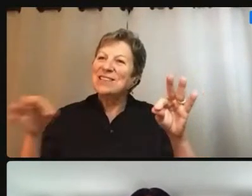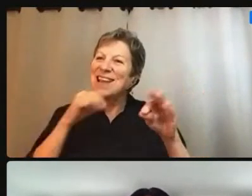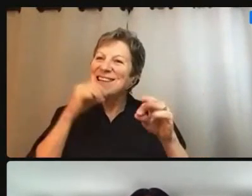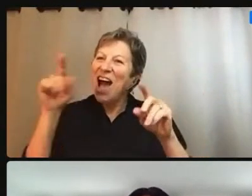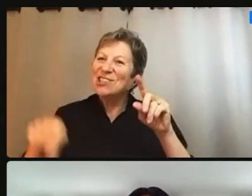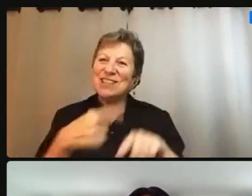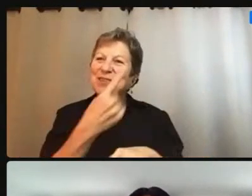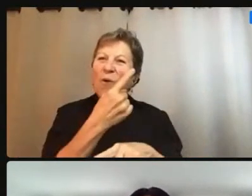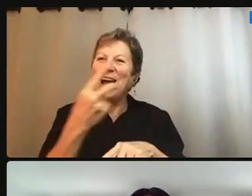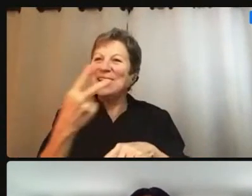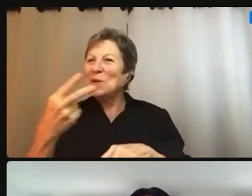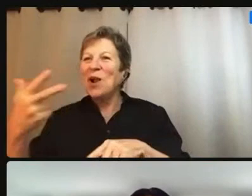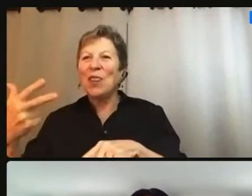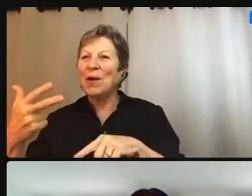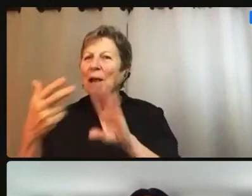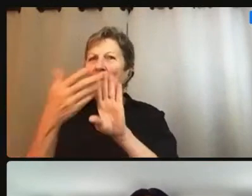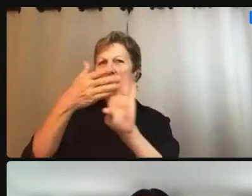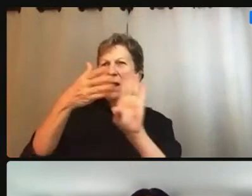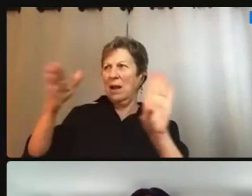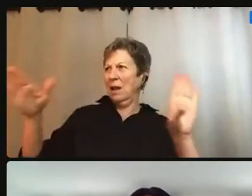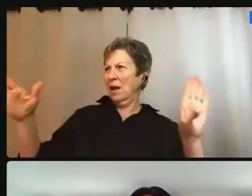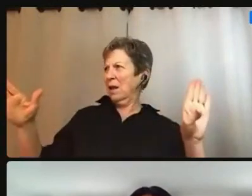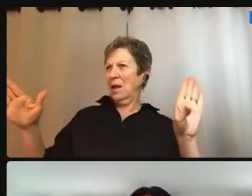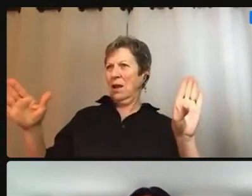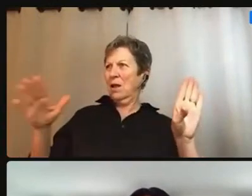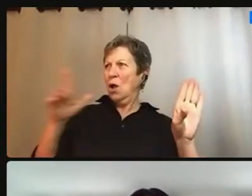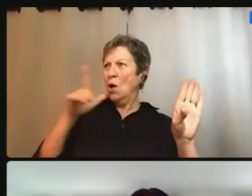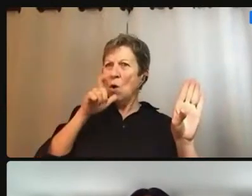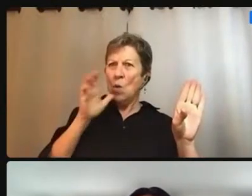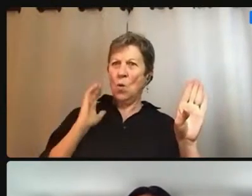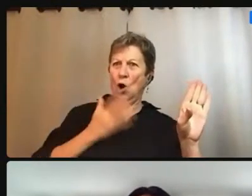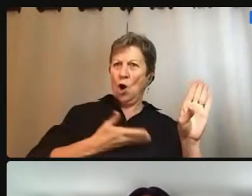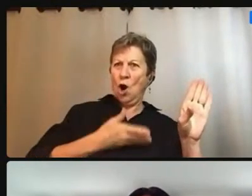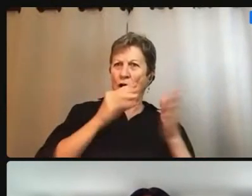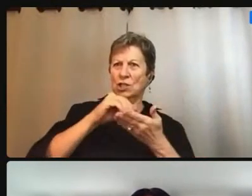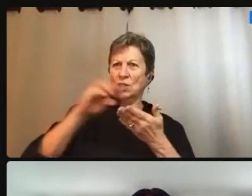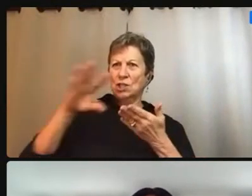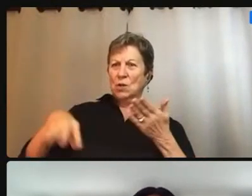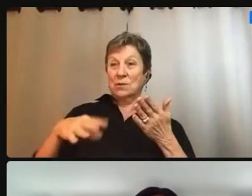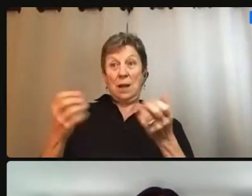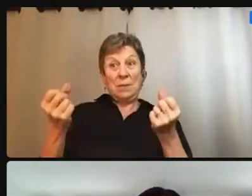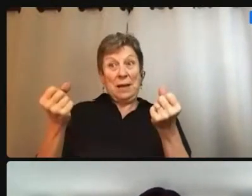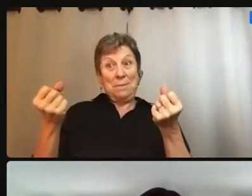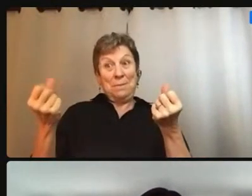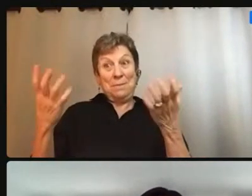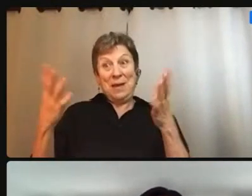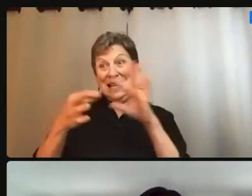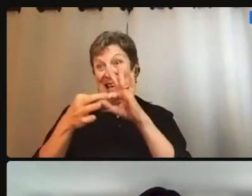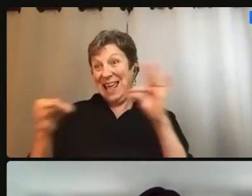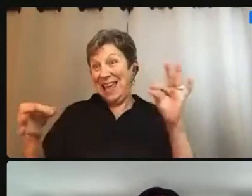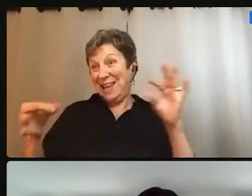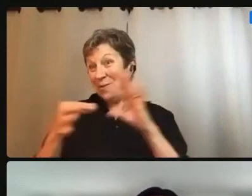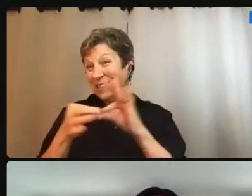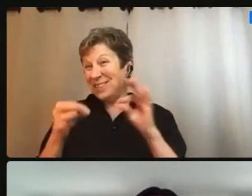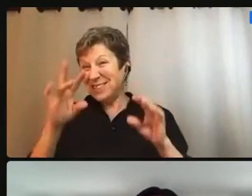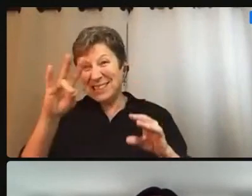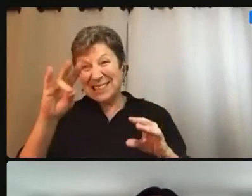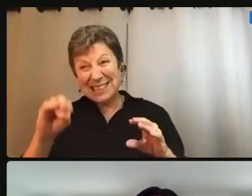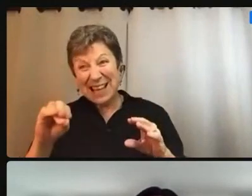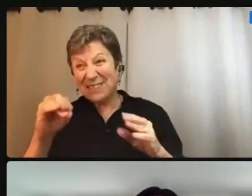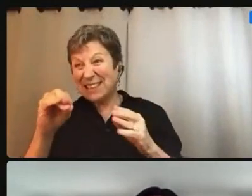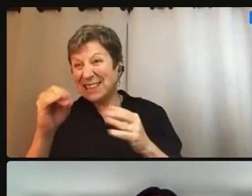TO IN ALL DIVERSE LANGUAGES NOT